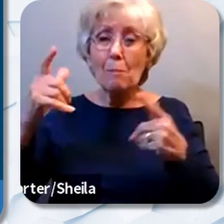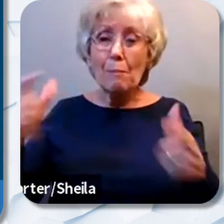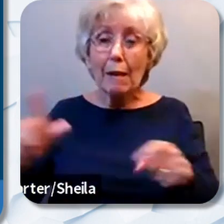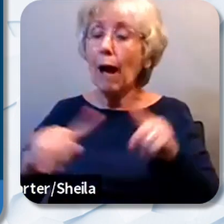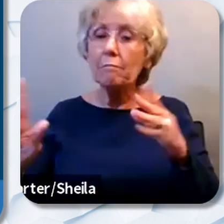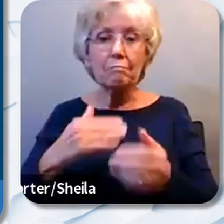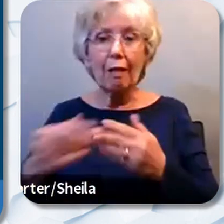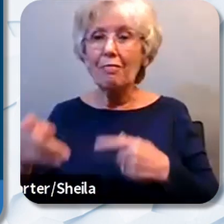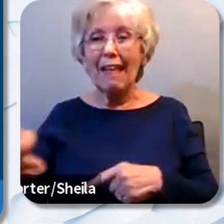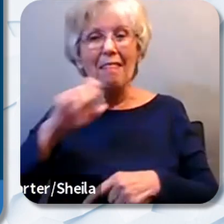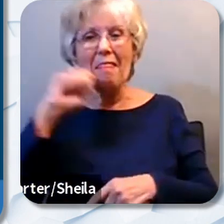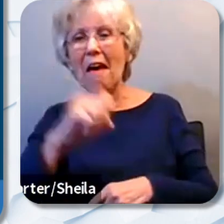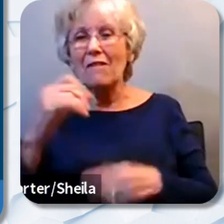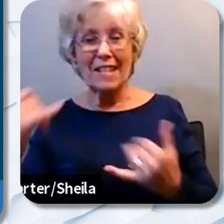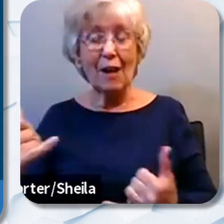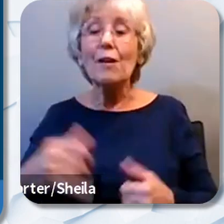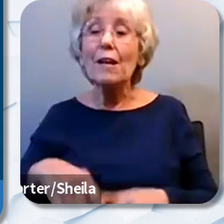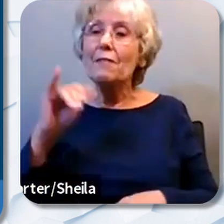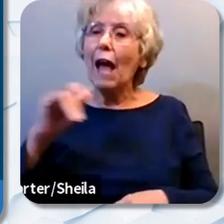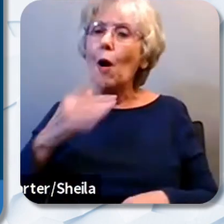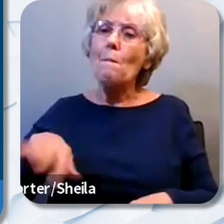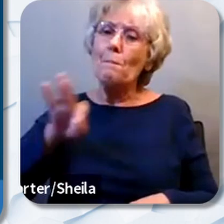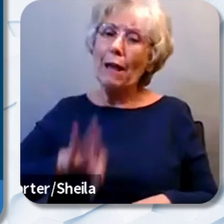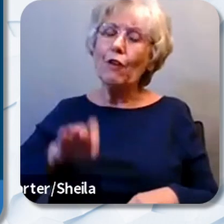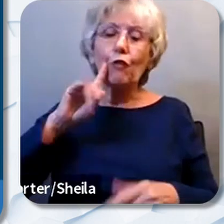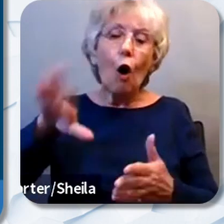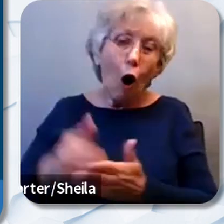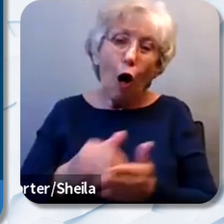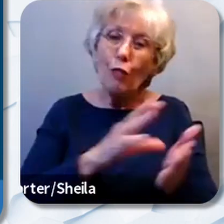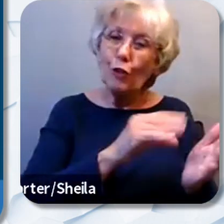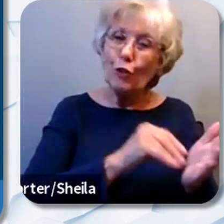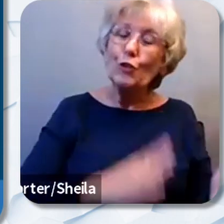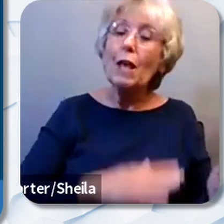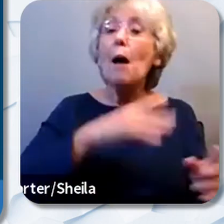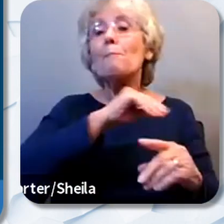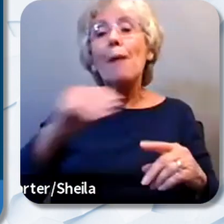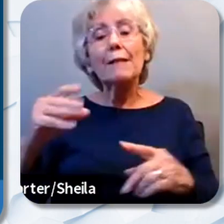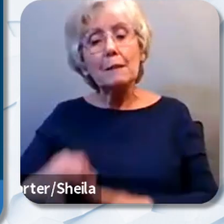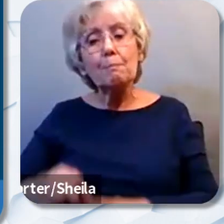very beneficial for our. Dual all of our learners but especially our dual language learners we also